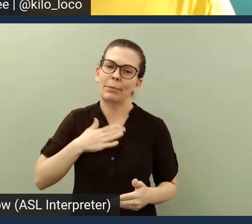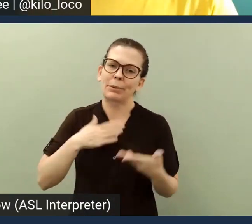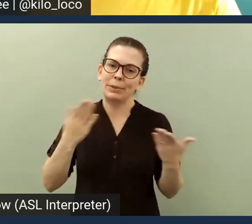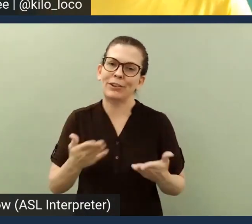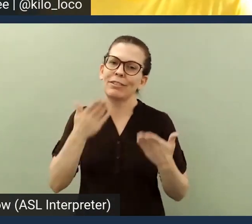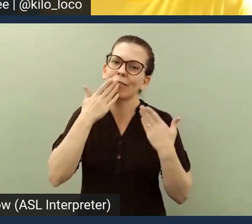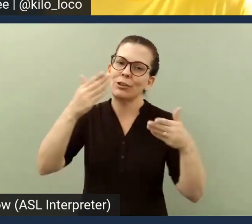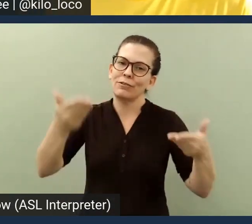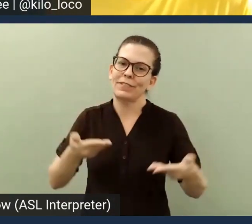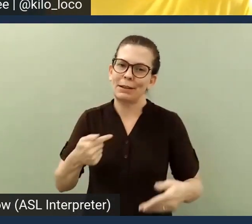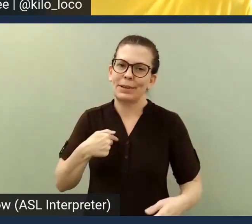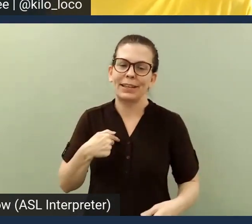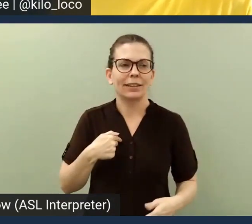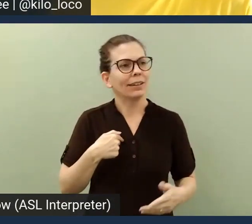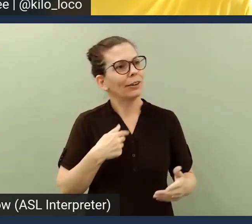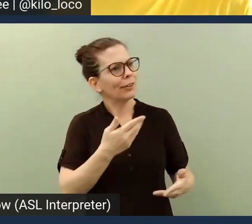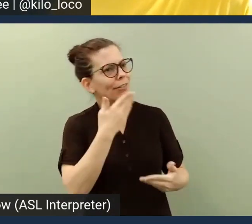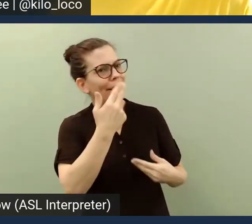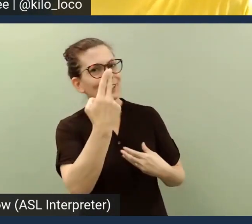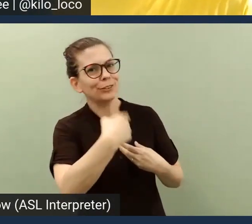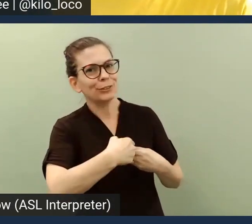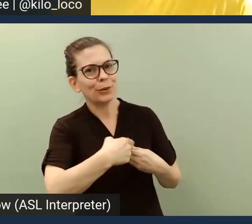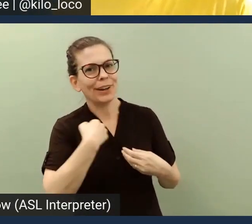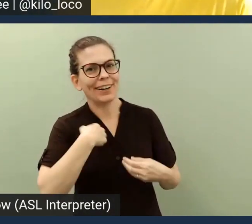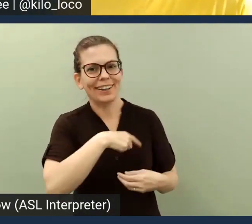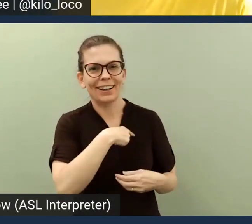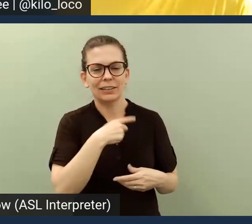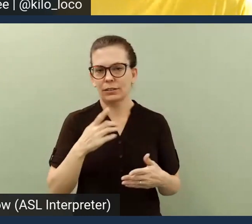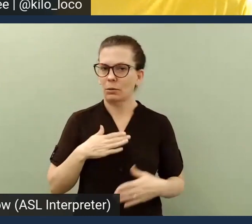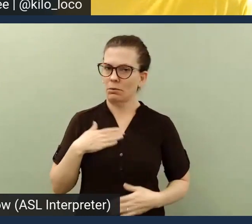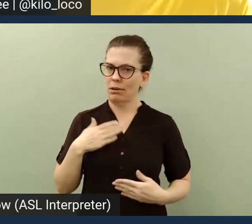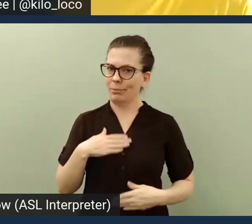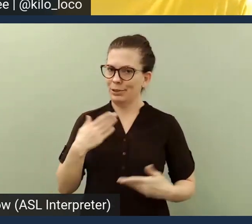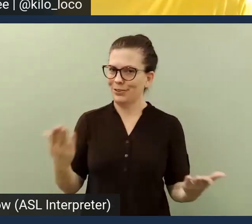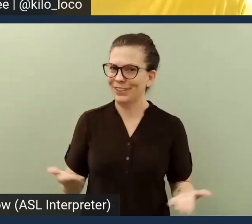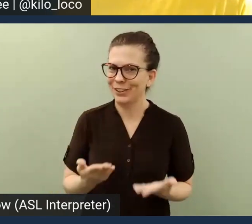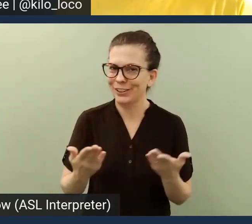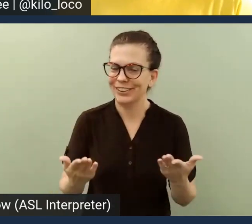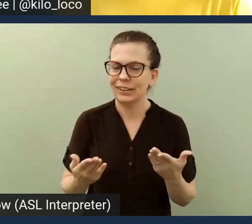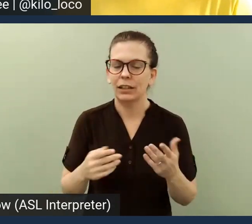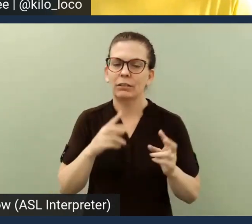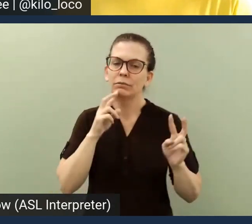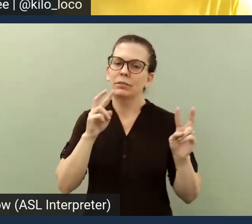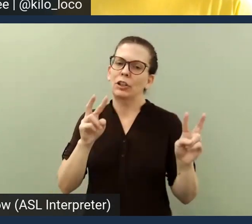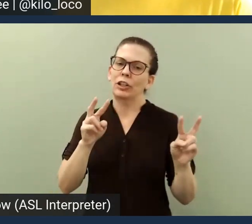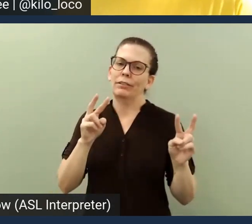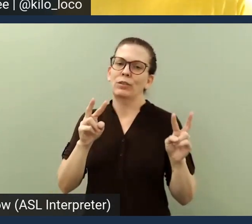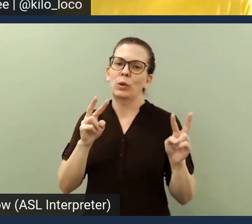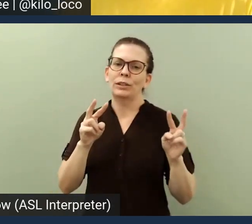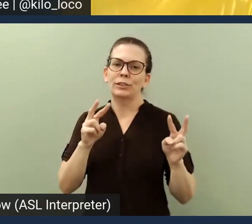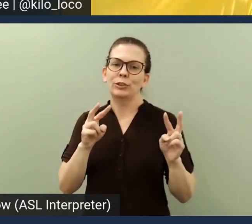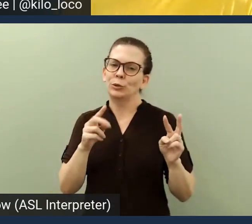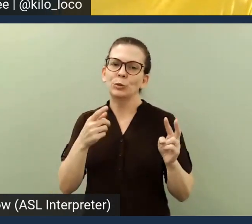Welcome, welcome. - Thanks for joining, super happy to have you here. Really looking forward to what you're gonna be showing us.